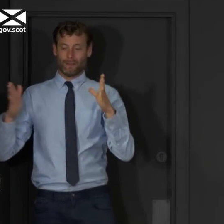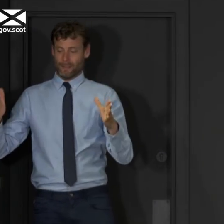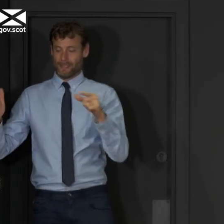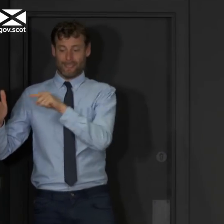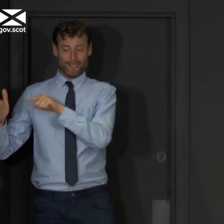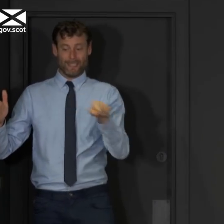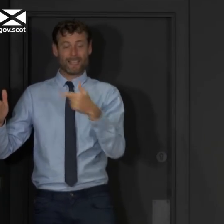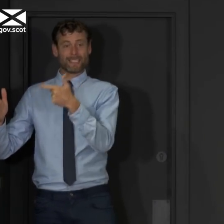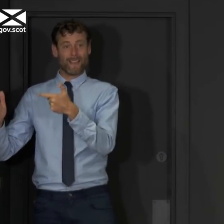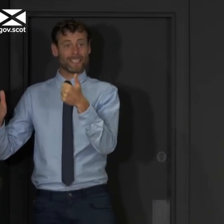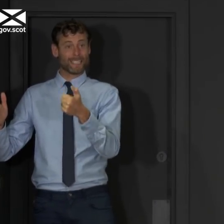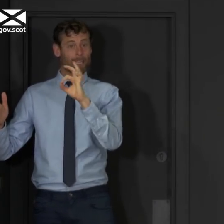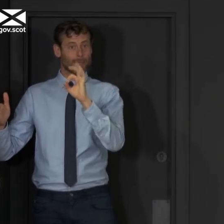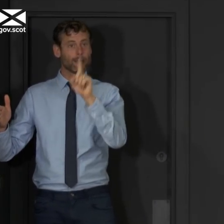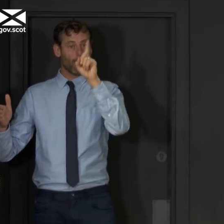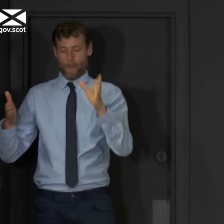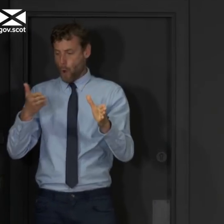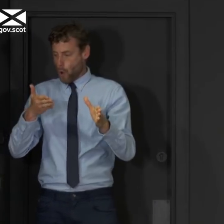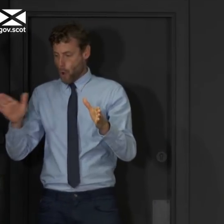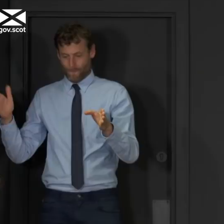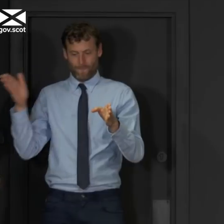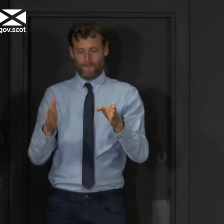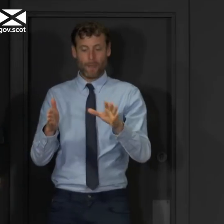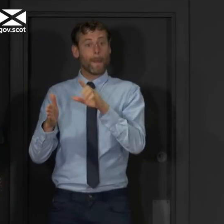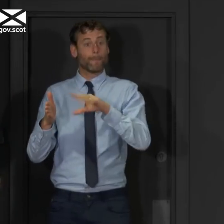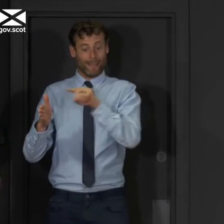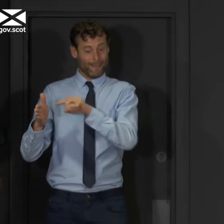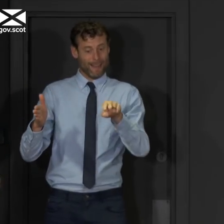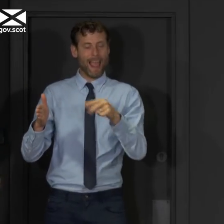is important not just that government understands how well it is working, but you the public